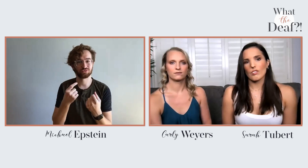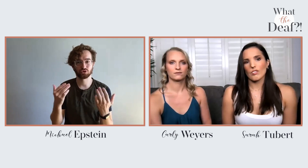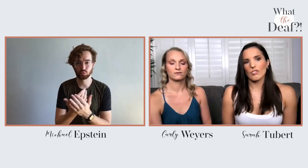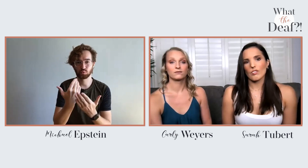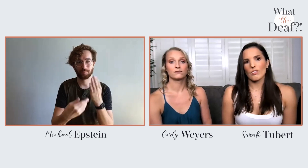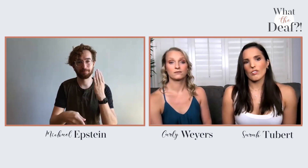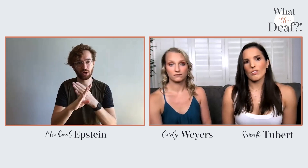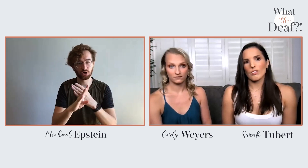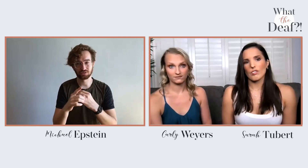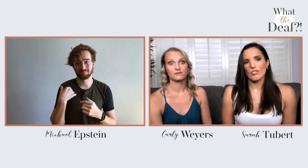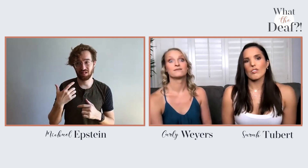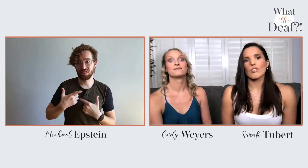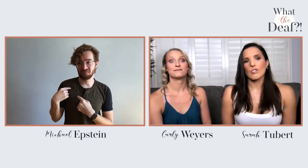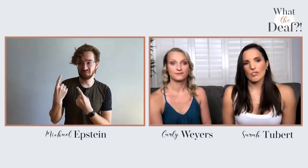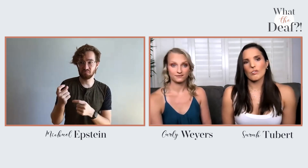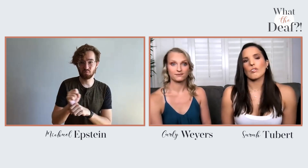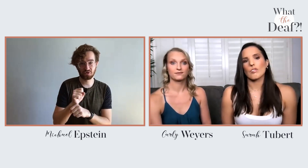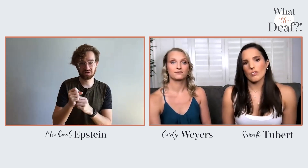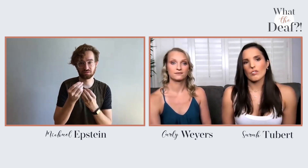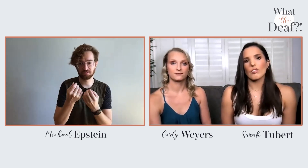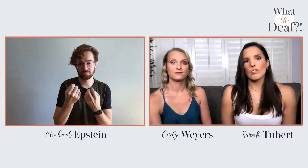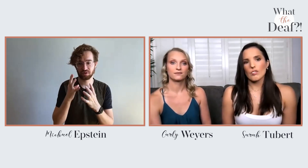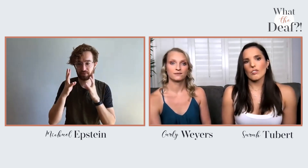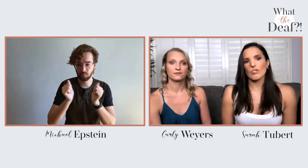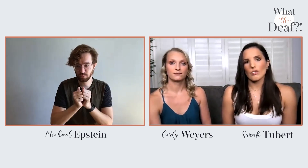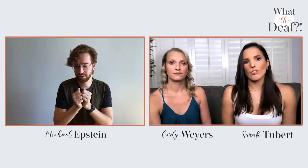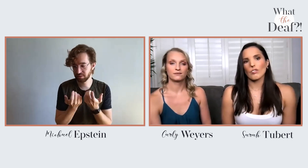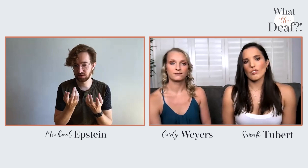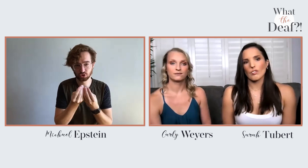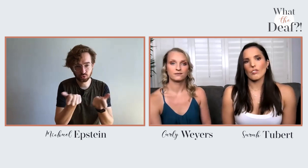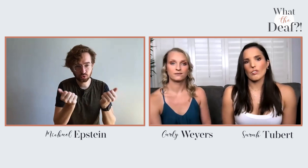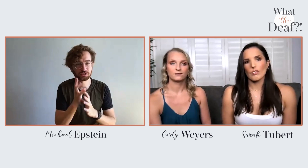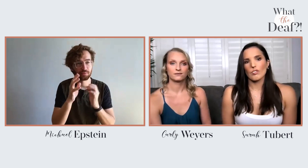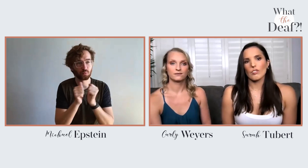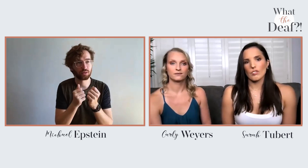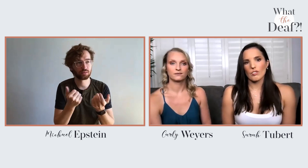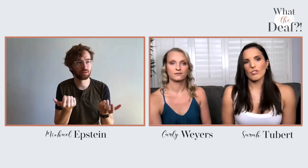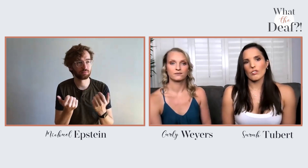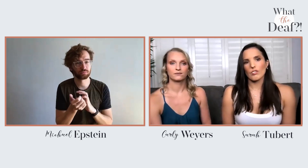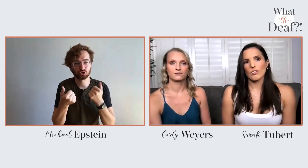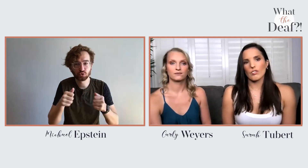a whole new barrier that have come into play now because I've been so creative my whole life with solutions and strategies